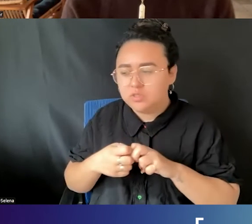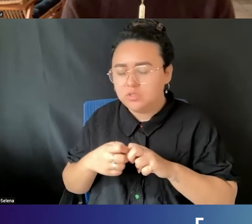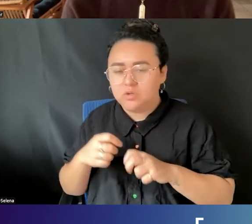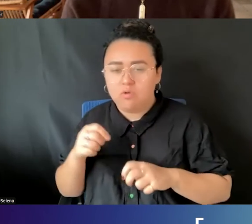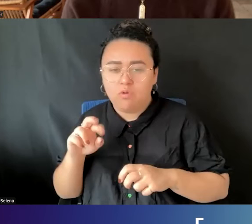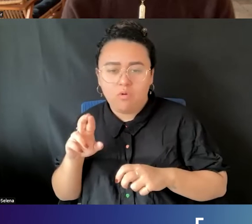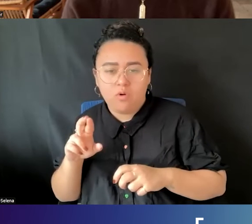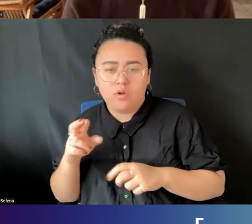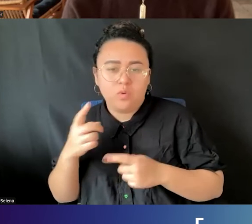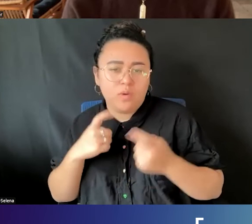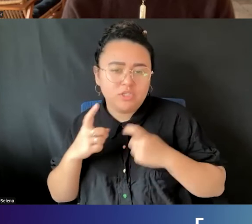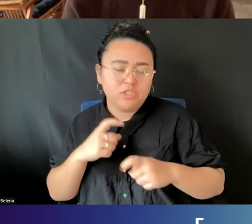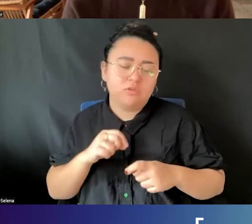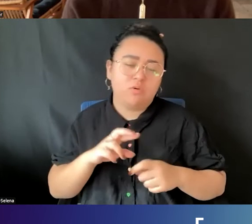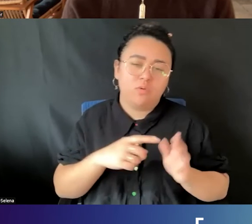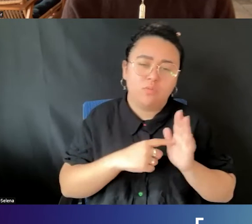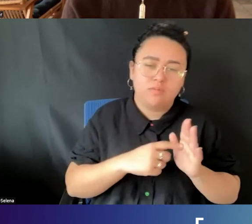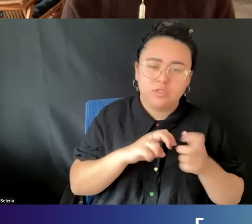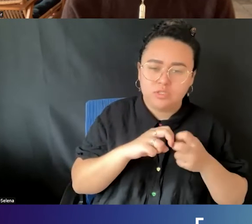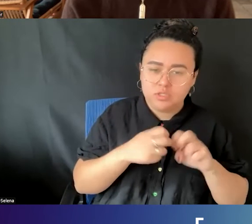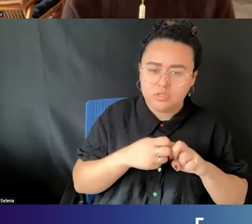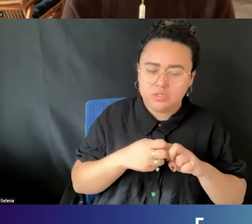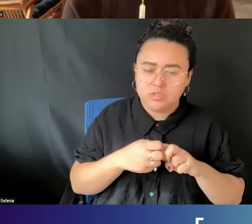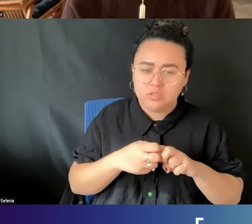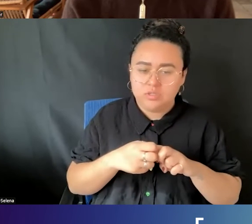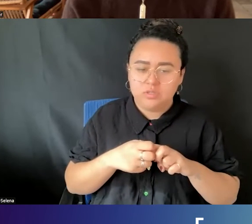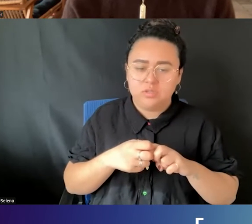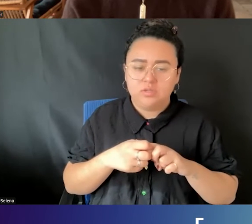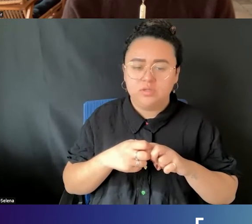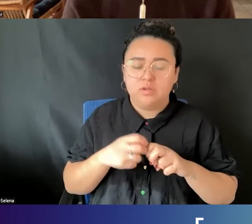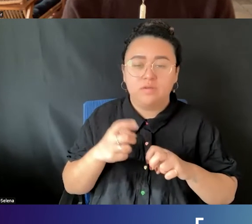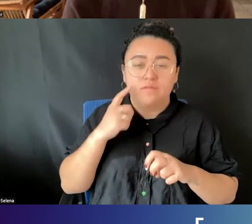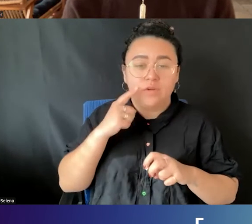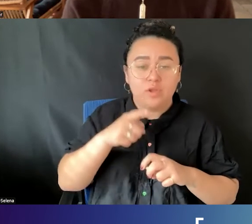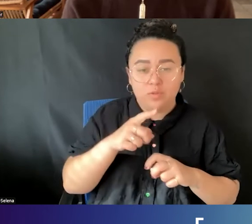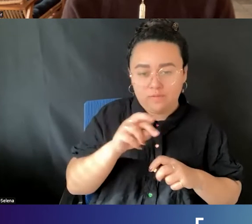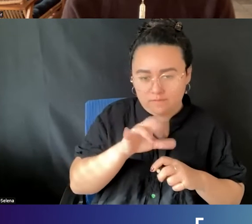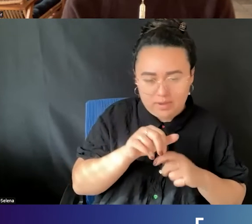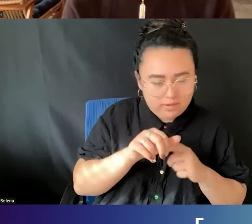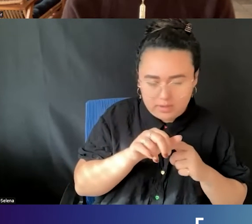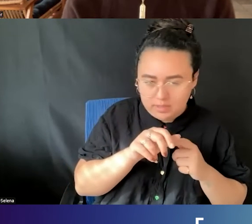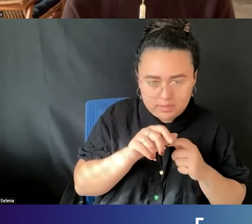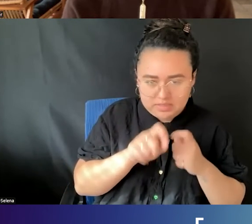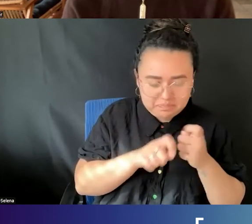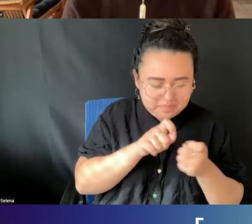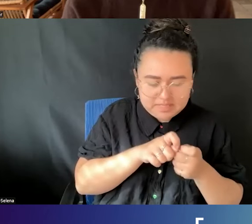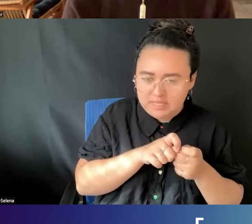or representational issues that, for you have a tremendous amount of nuance. For others, it may seem a little bit of like, you know, who cares?